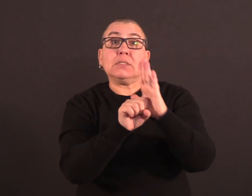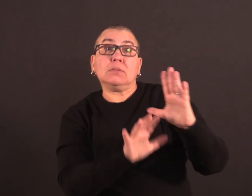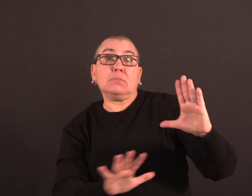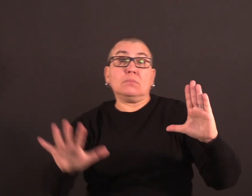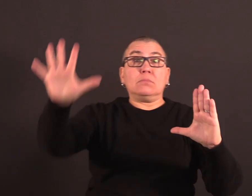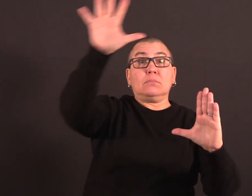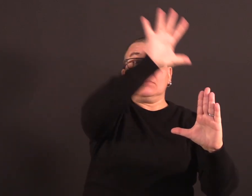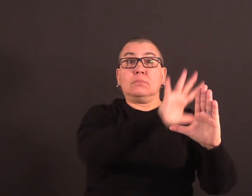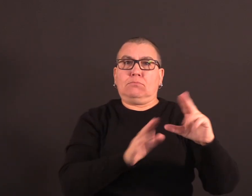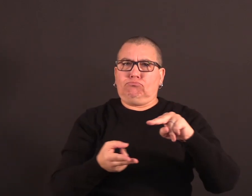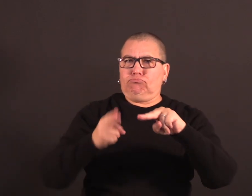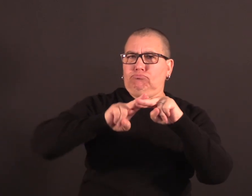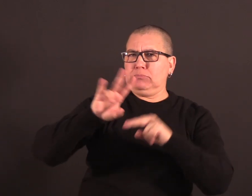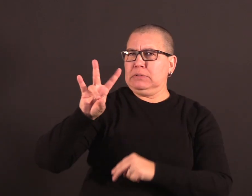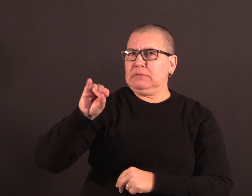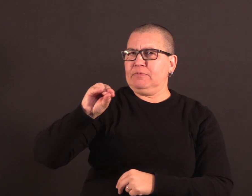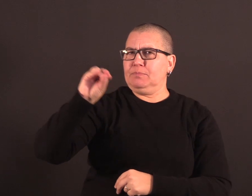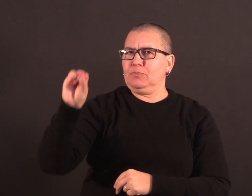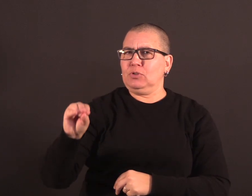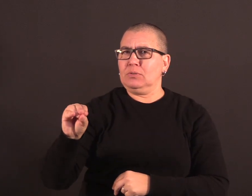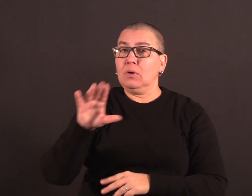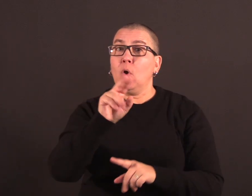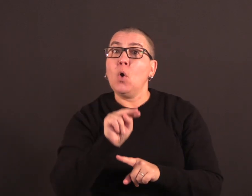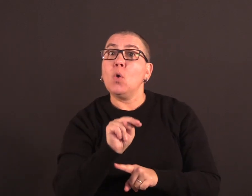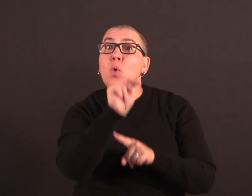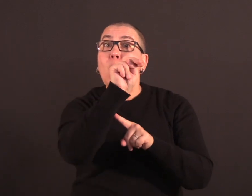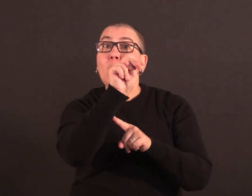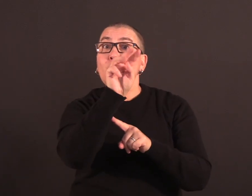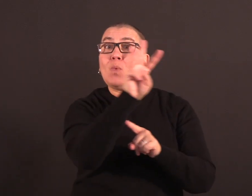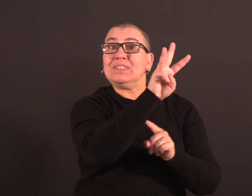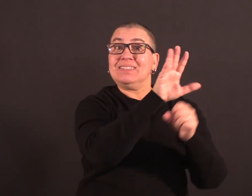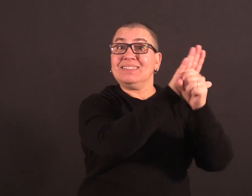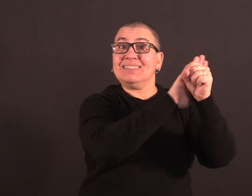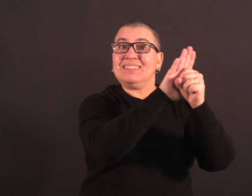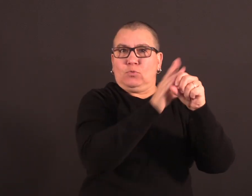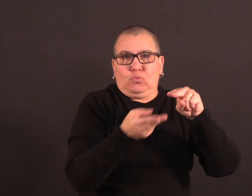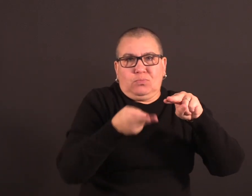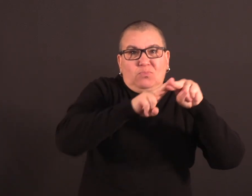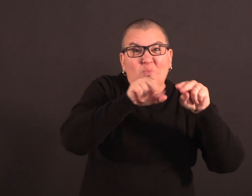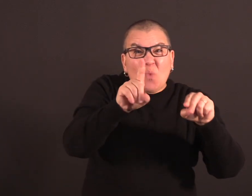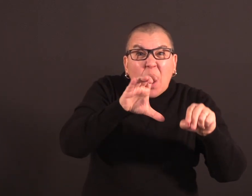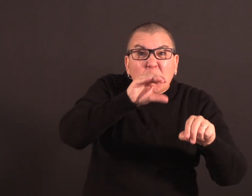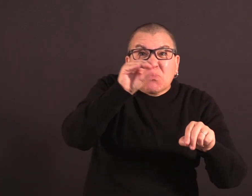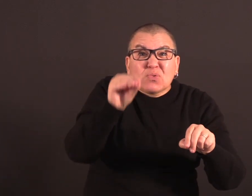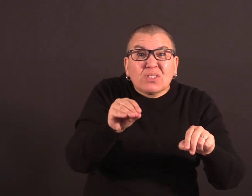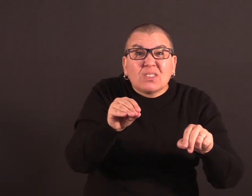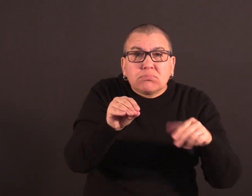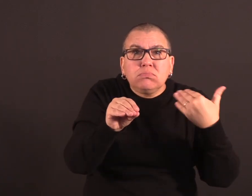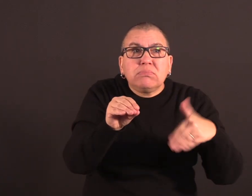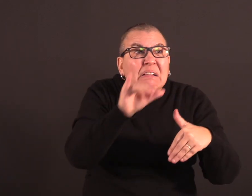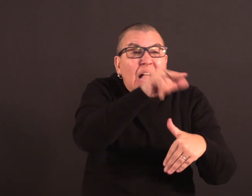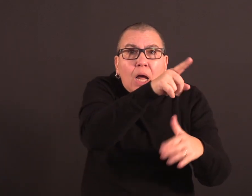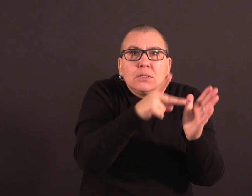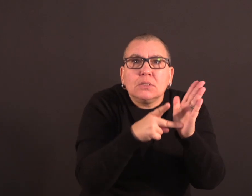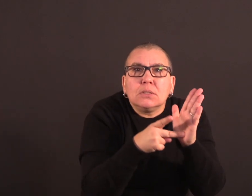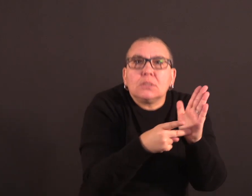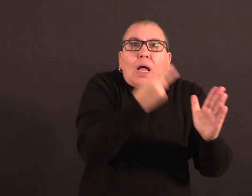increased by over 100 percent, the only region to more than double their COVID-19 levels.